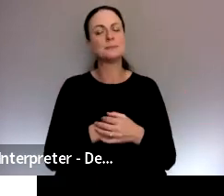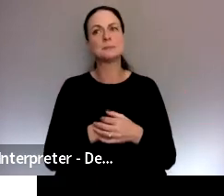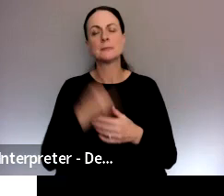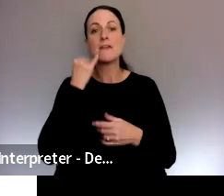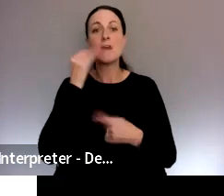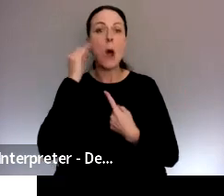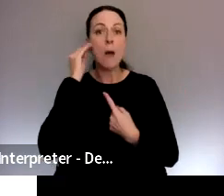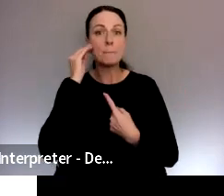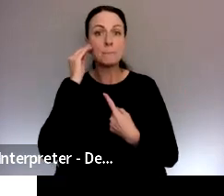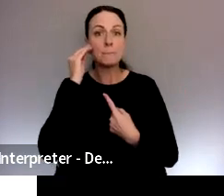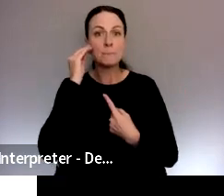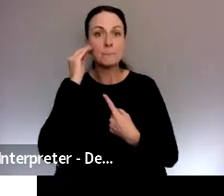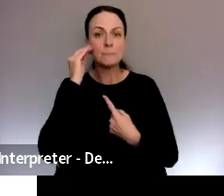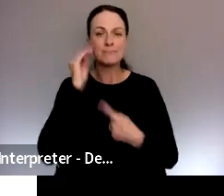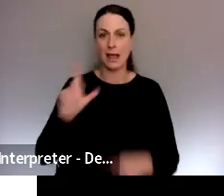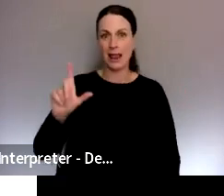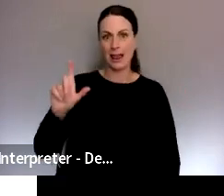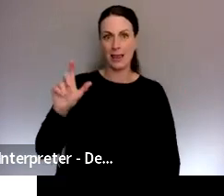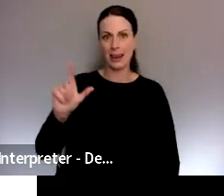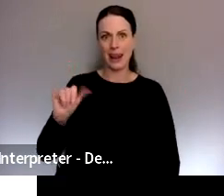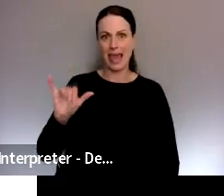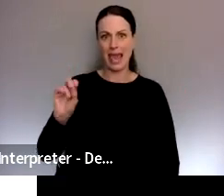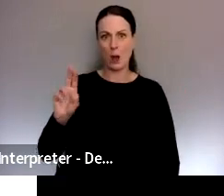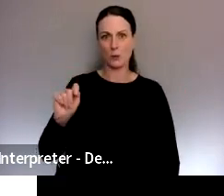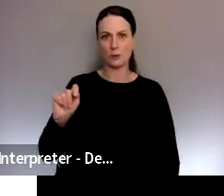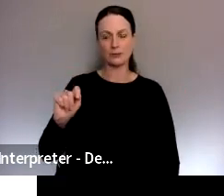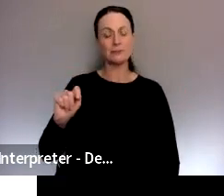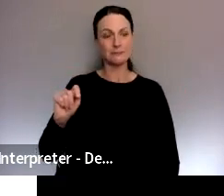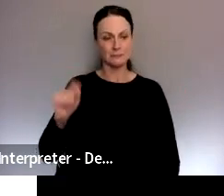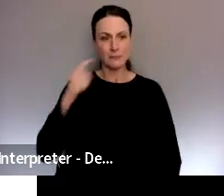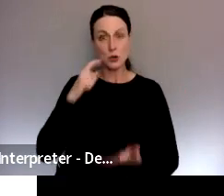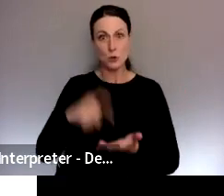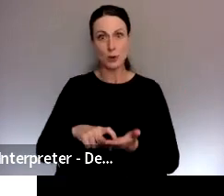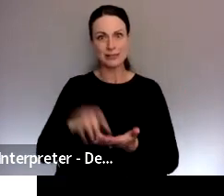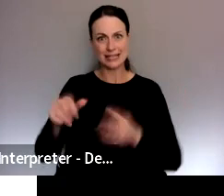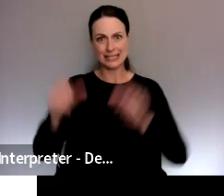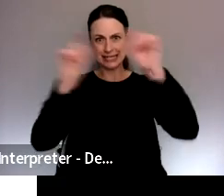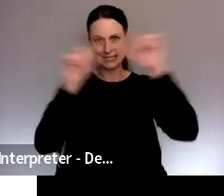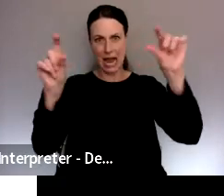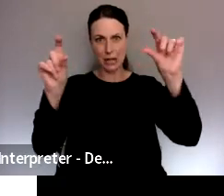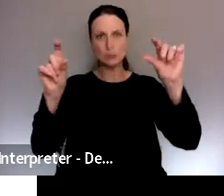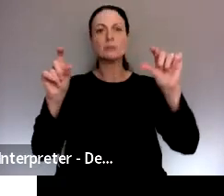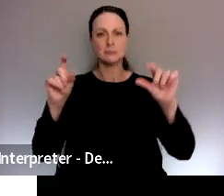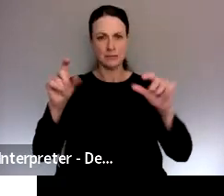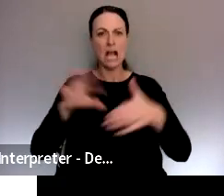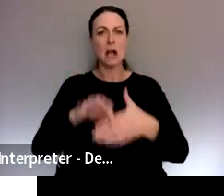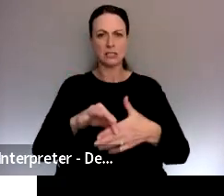is when you go into Home and you go into Layout. Notice that this one is title and content